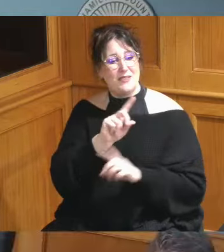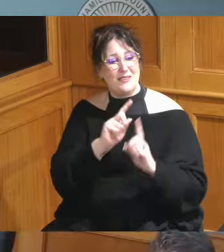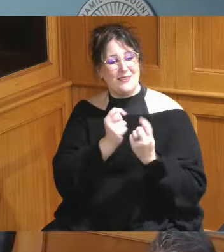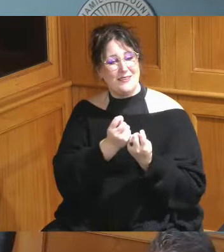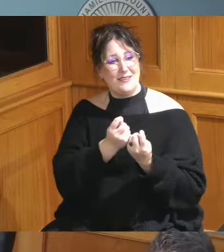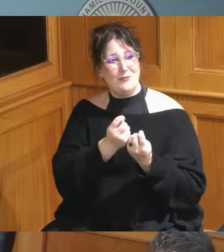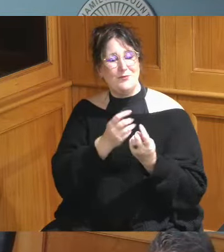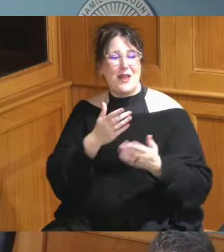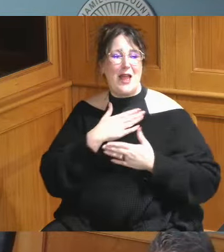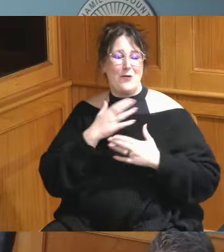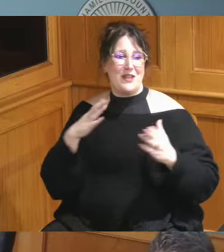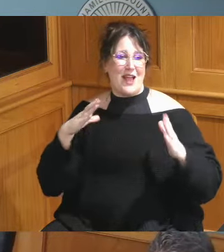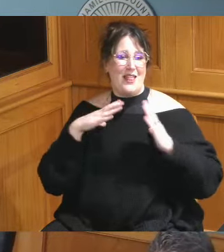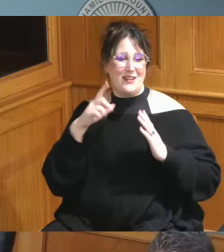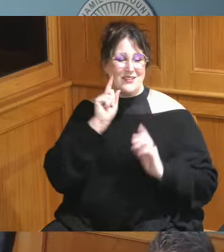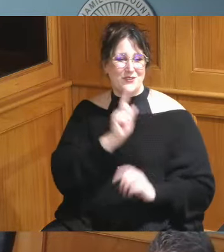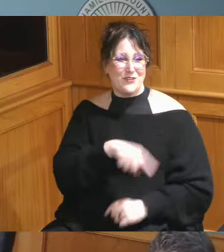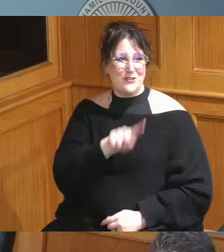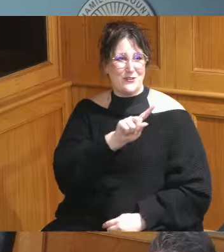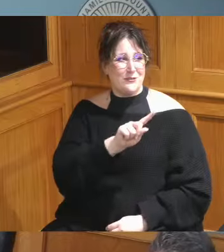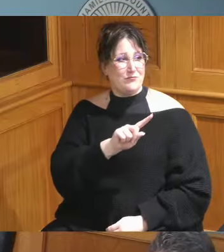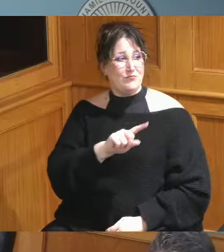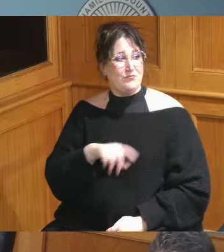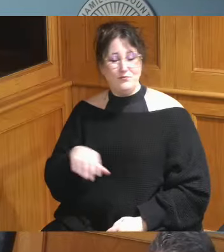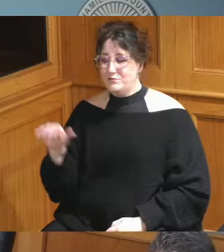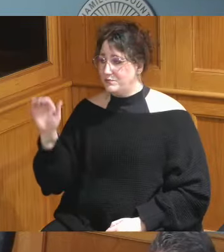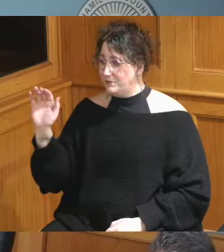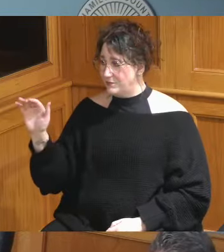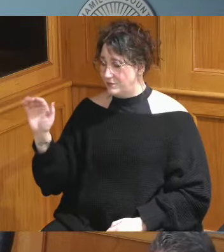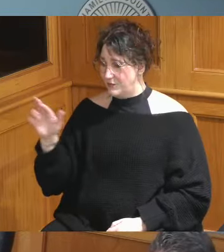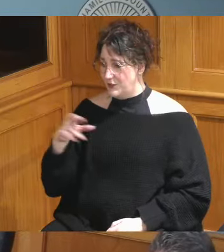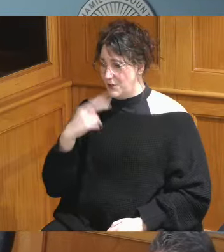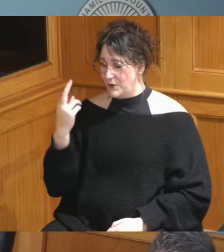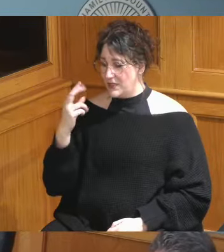Happy holidays to you all. Commissioner, just at the risk of belaboring things just a bit,